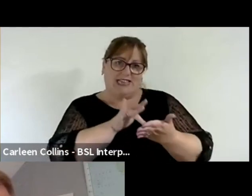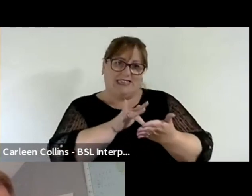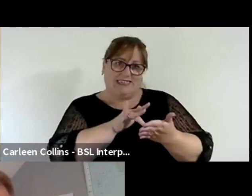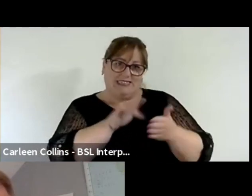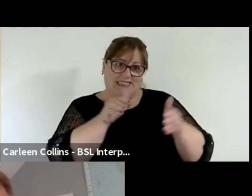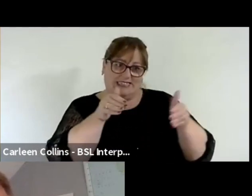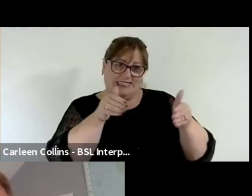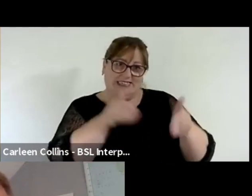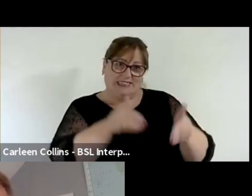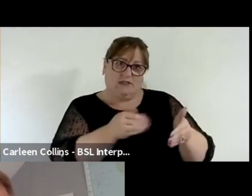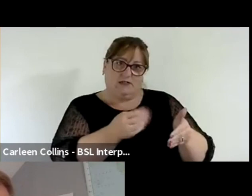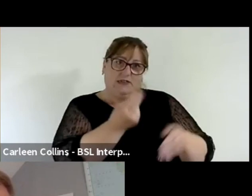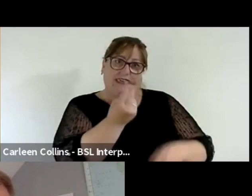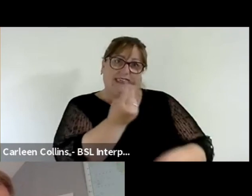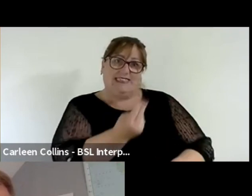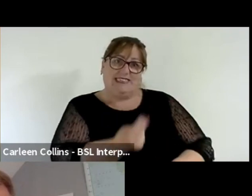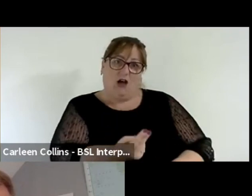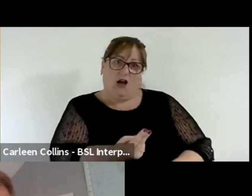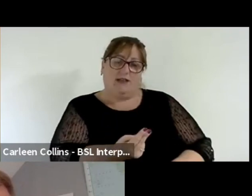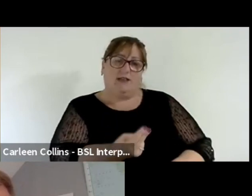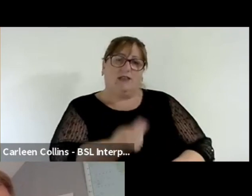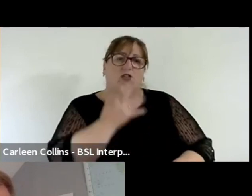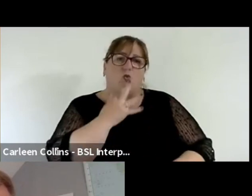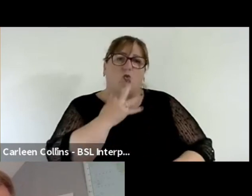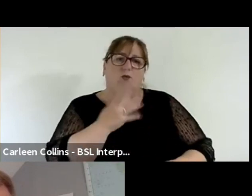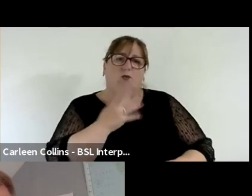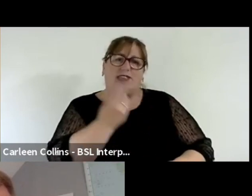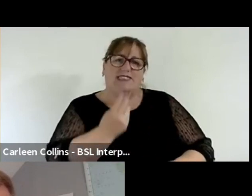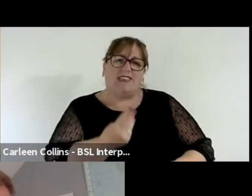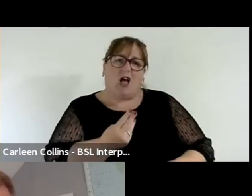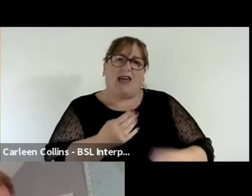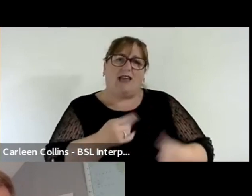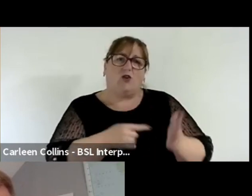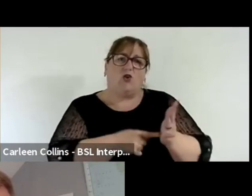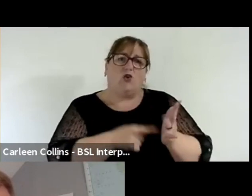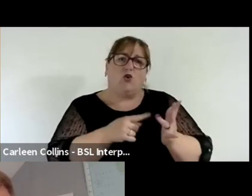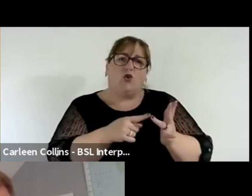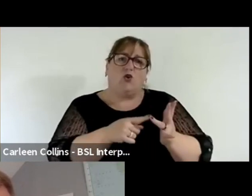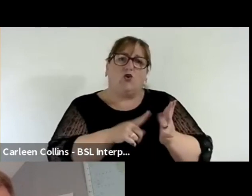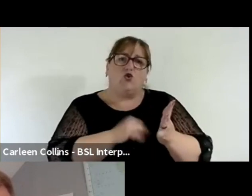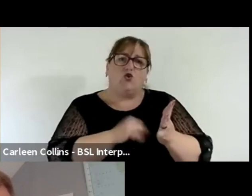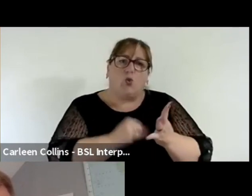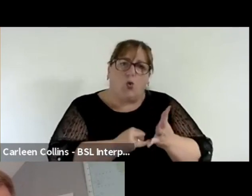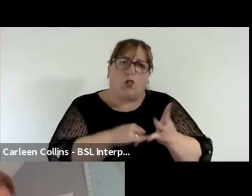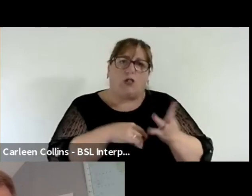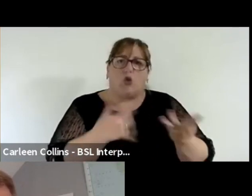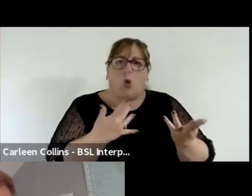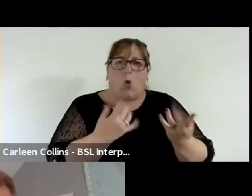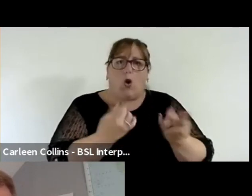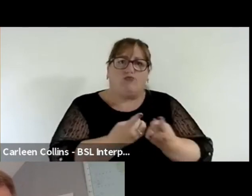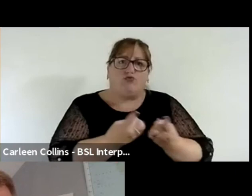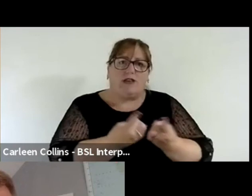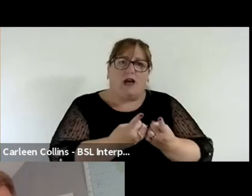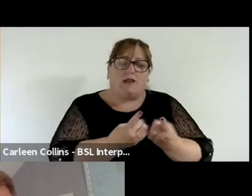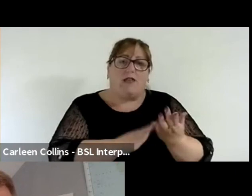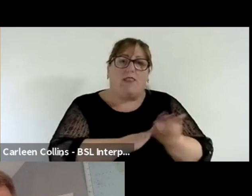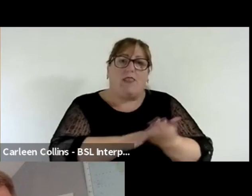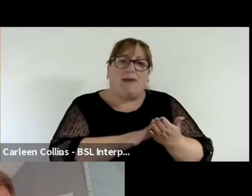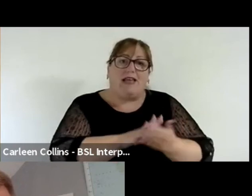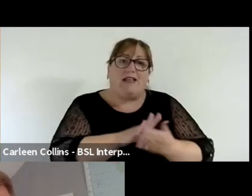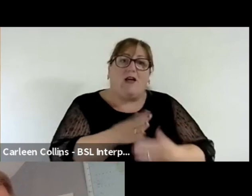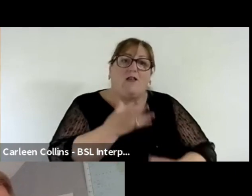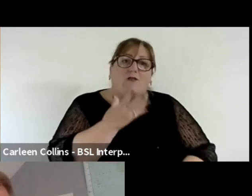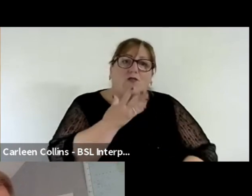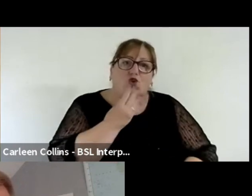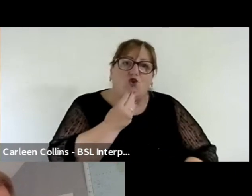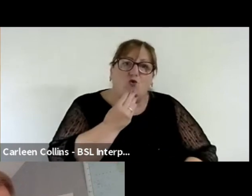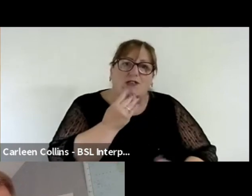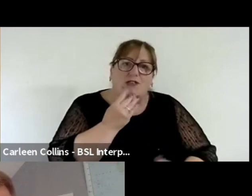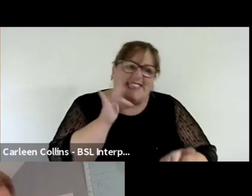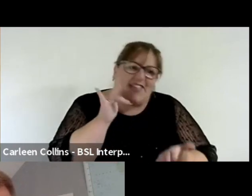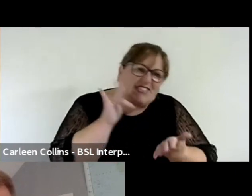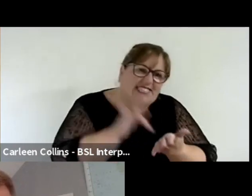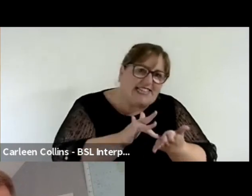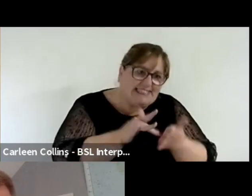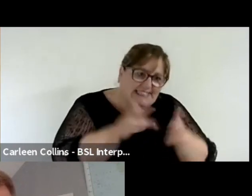But in relation to one of my previous roles in government services was about user centred design.